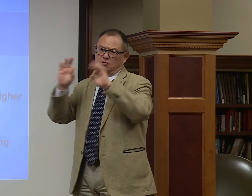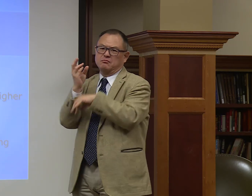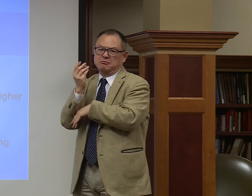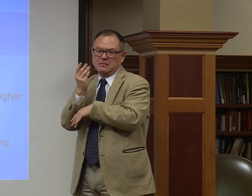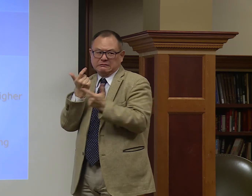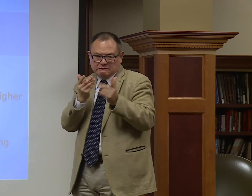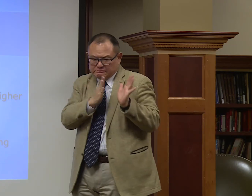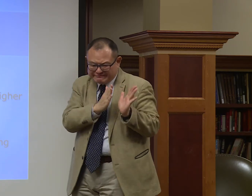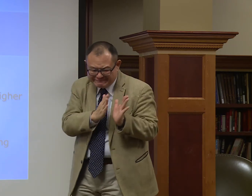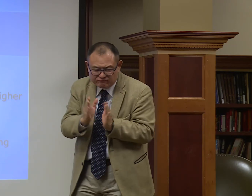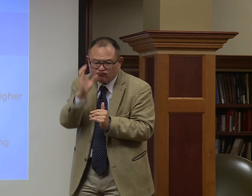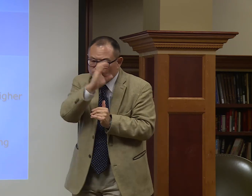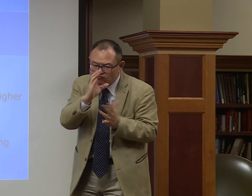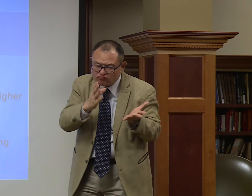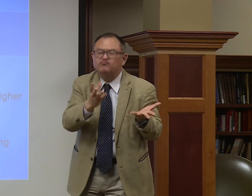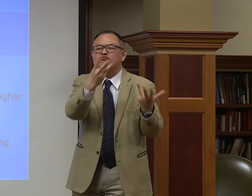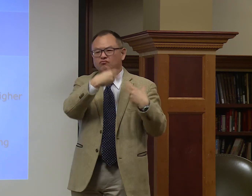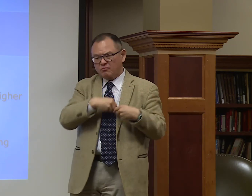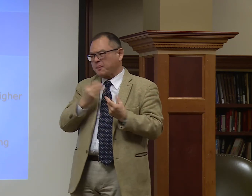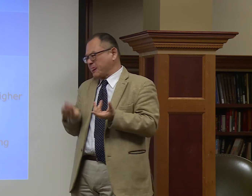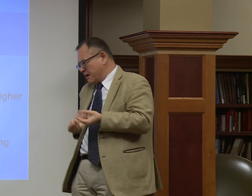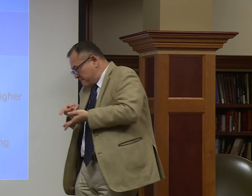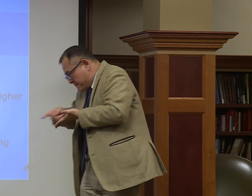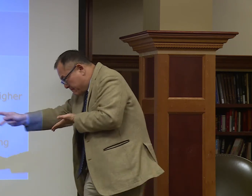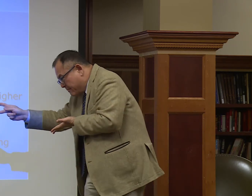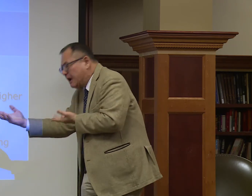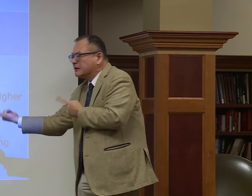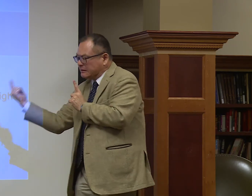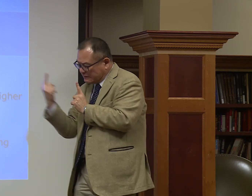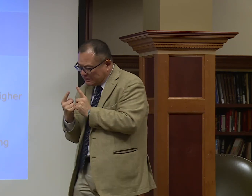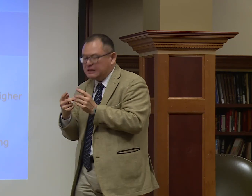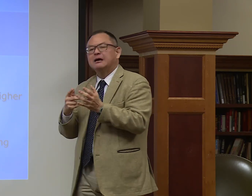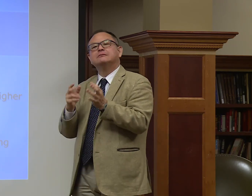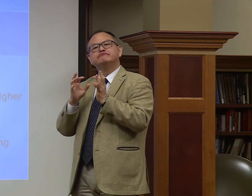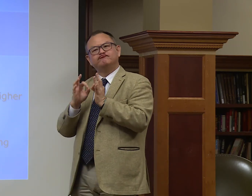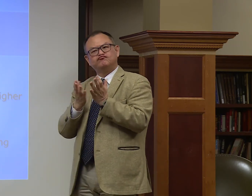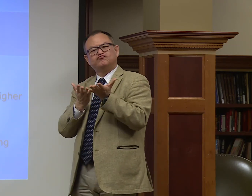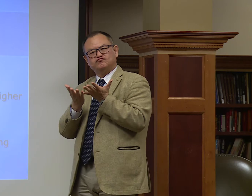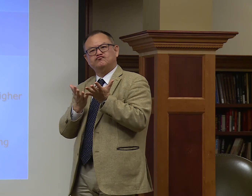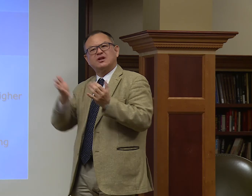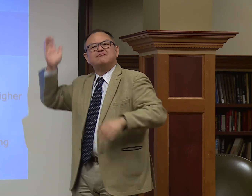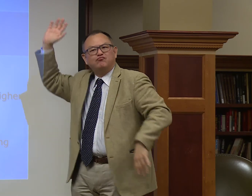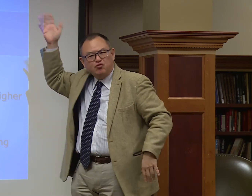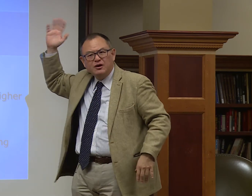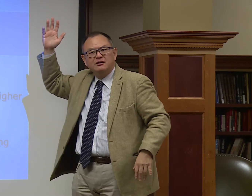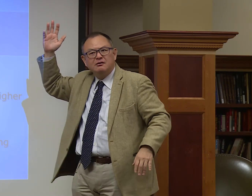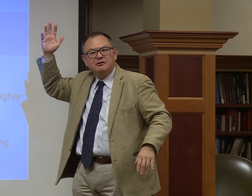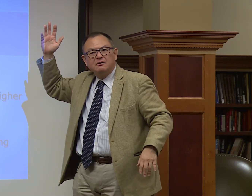to cover interpreters so you can get quality services, especially for a presentation.